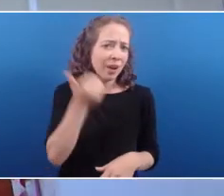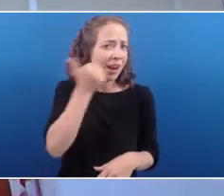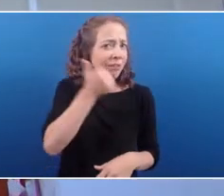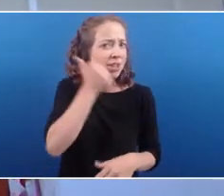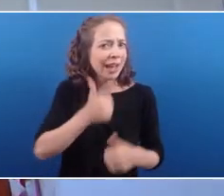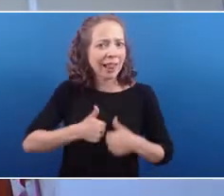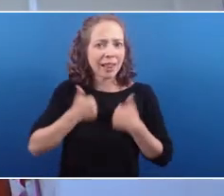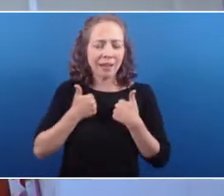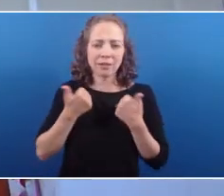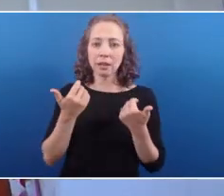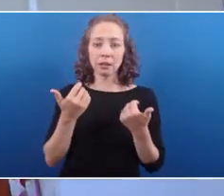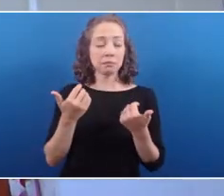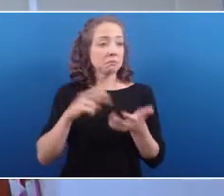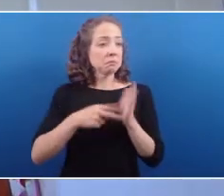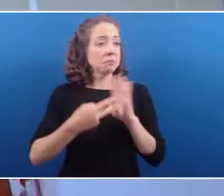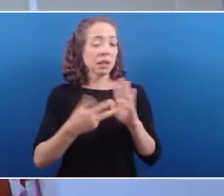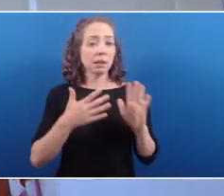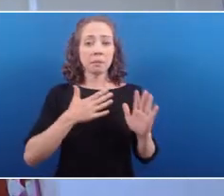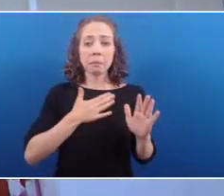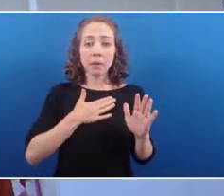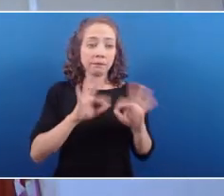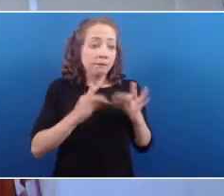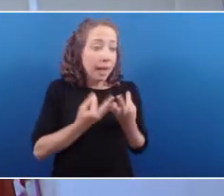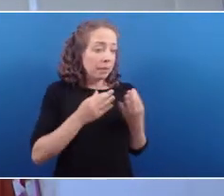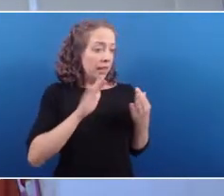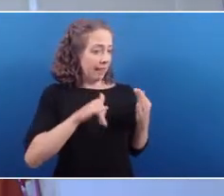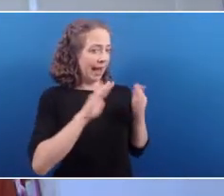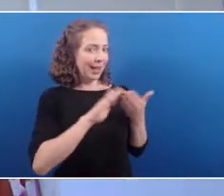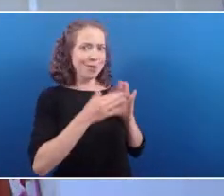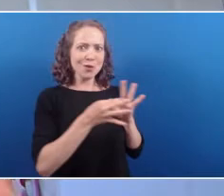is the community that we have with our families, extending that out to friends